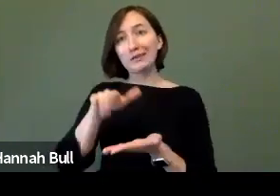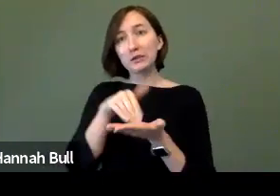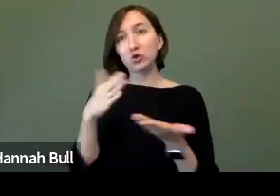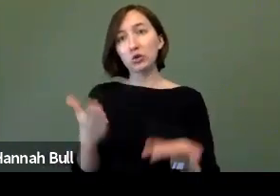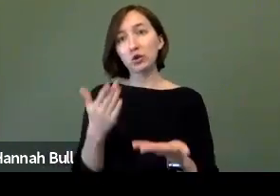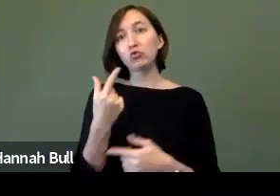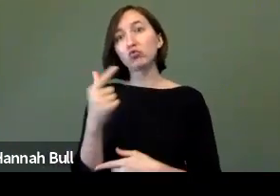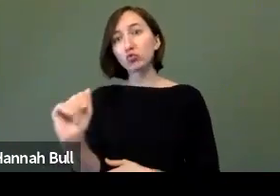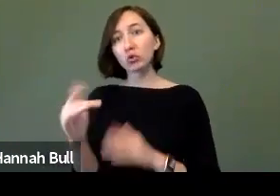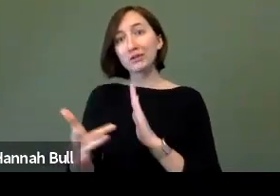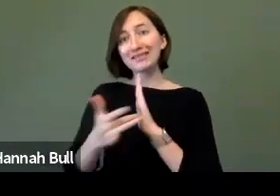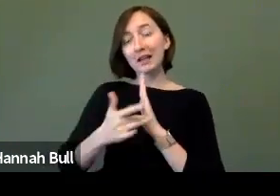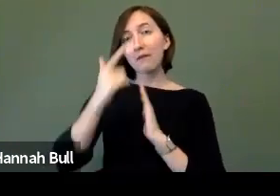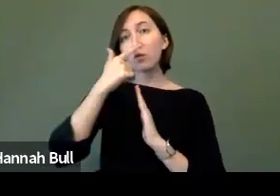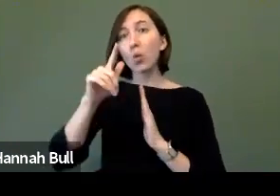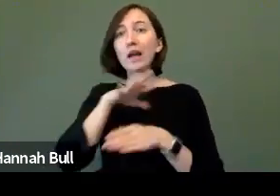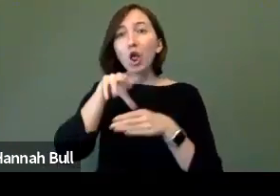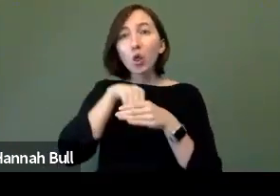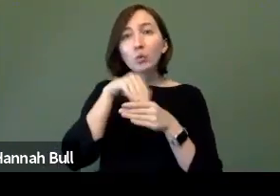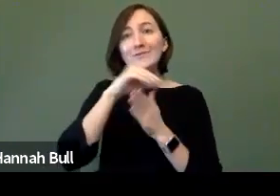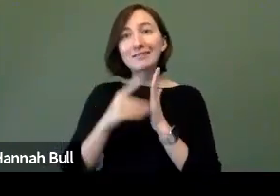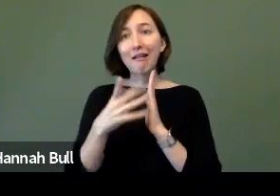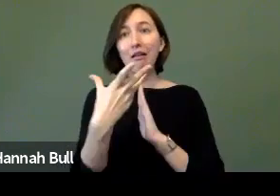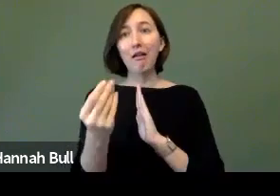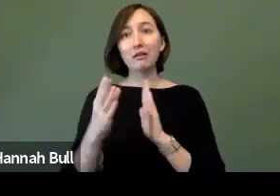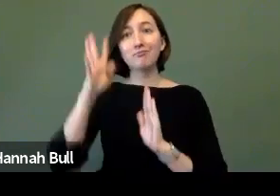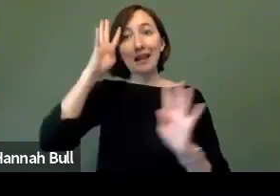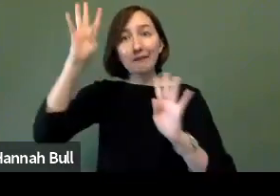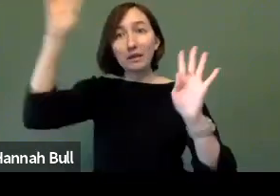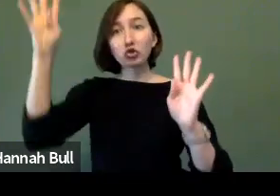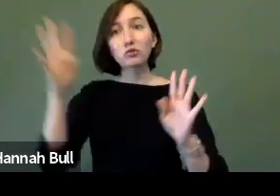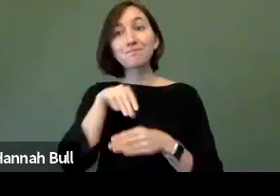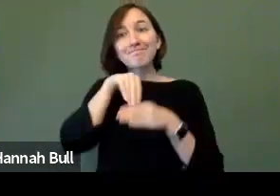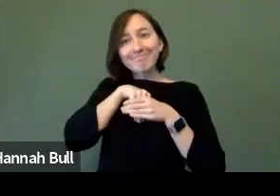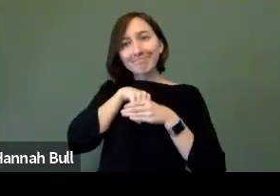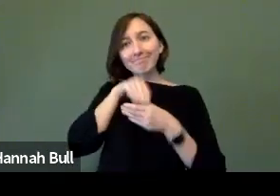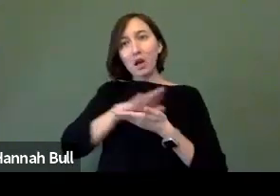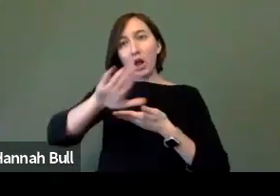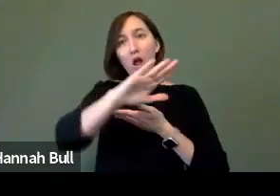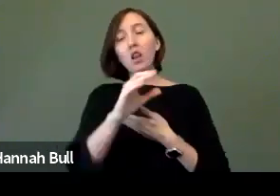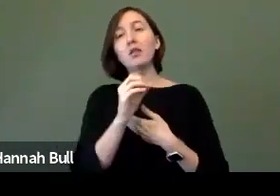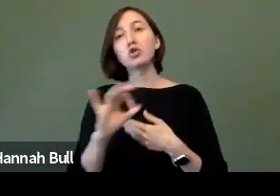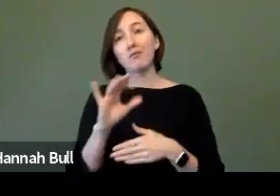the Center for Inclusive Design and Innovation within the College of Design. I also have the great privilege